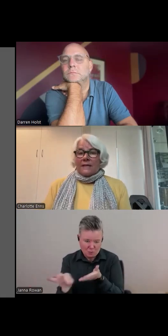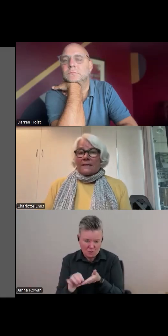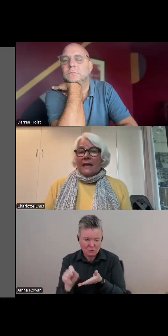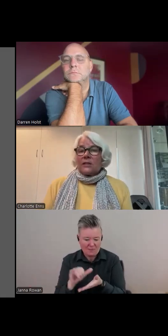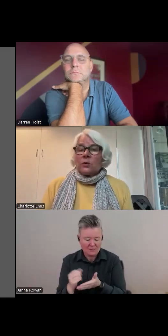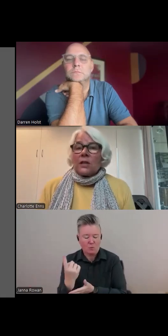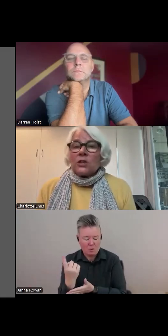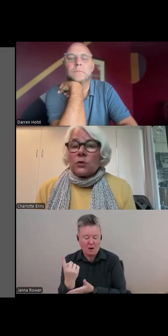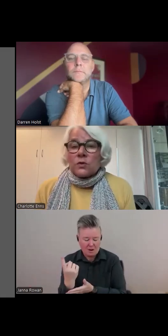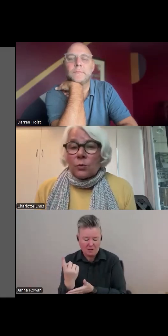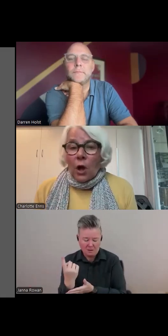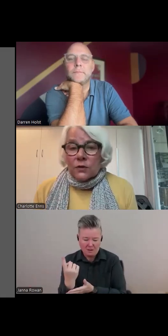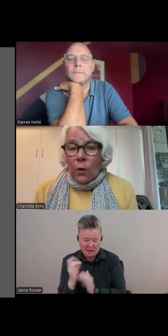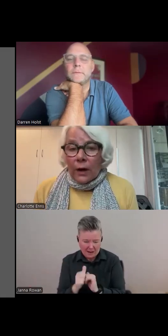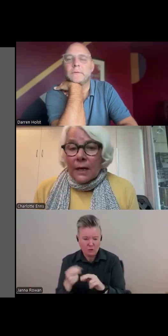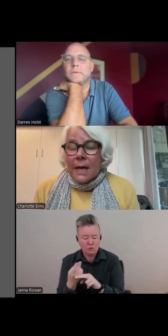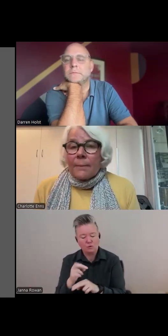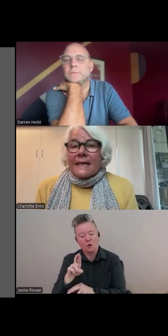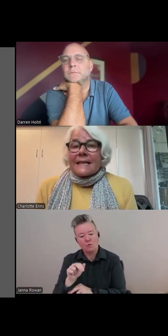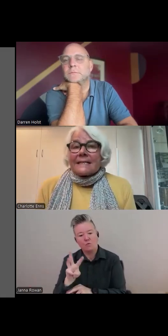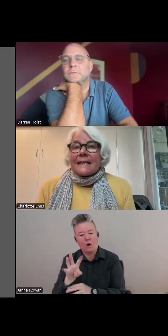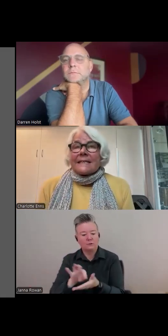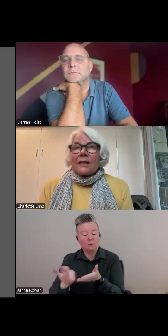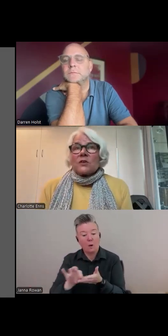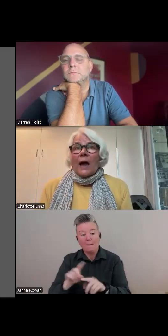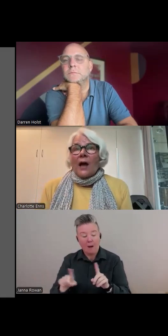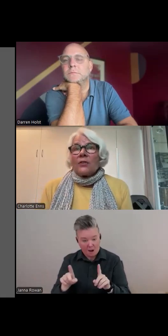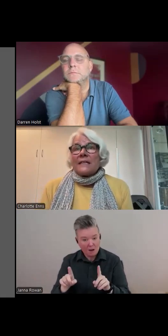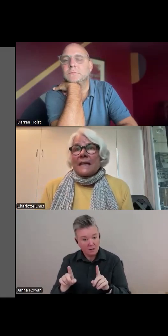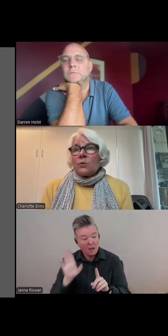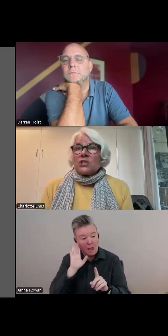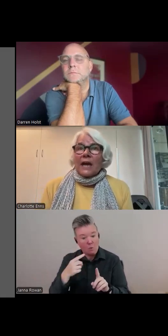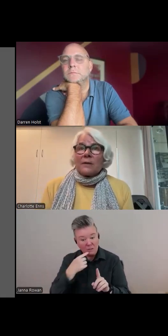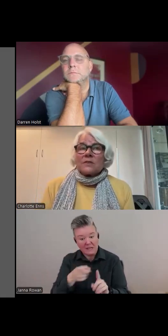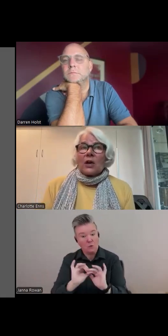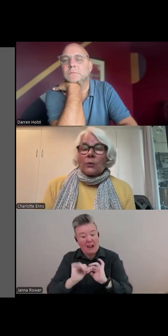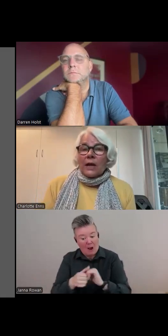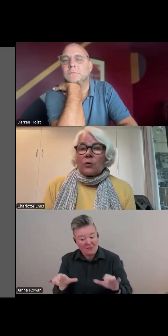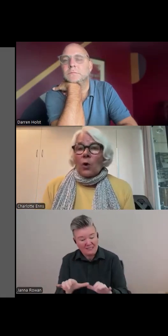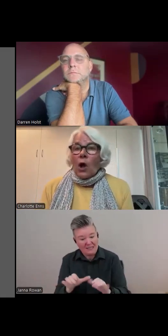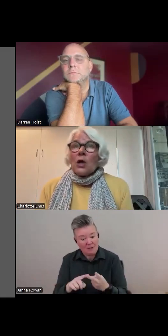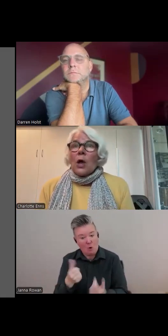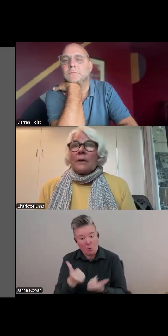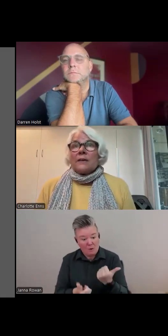So that's one of the ways that you can use the raw score, but it does-- it tells you how they did. Which items they got